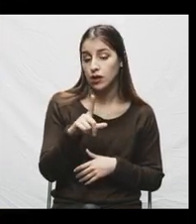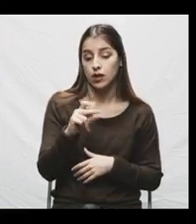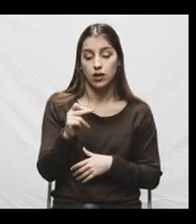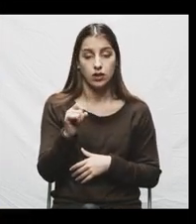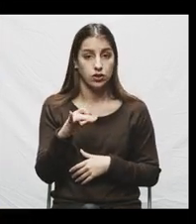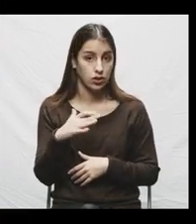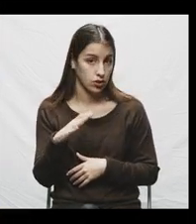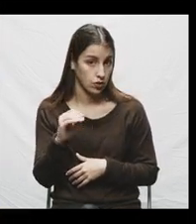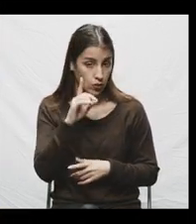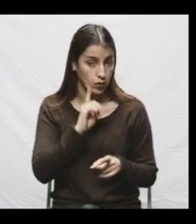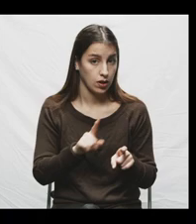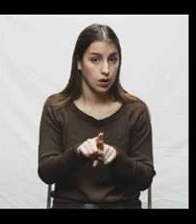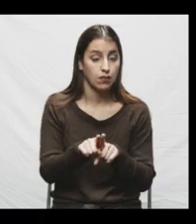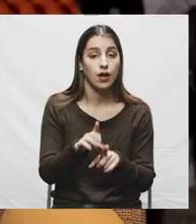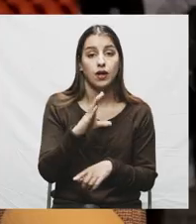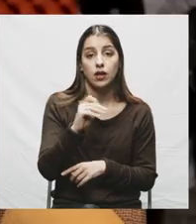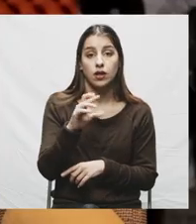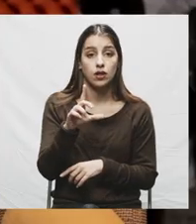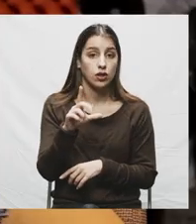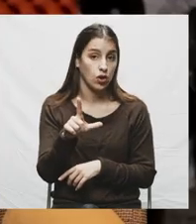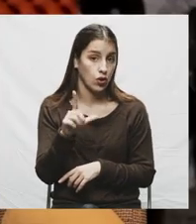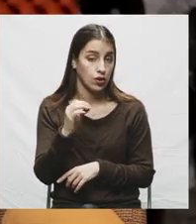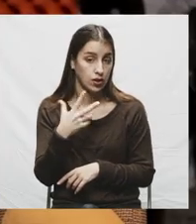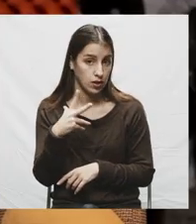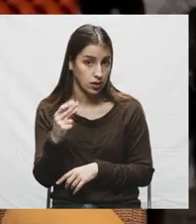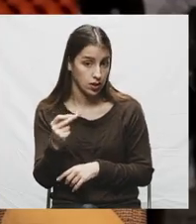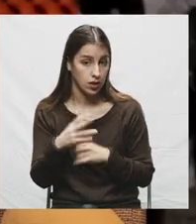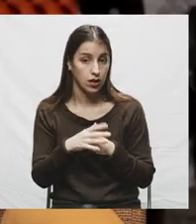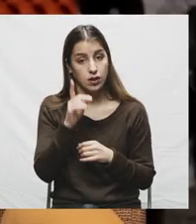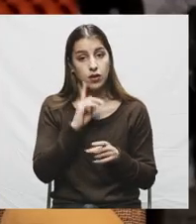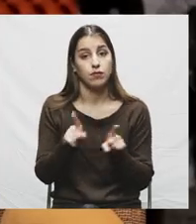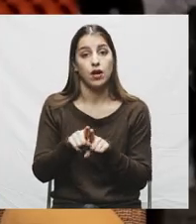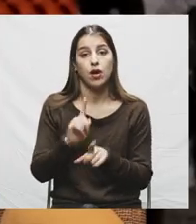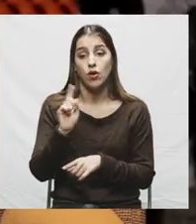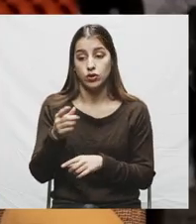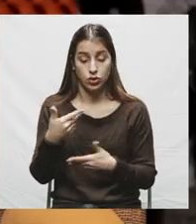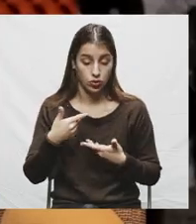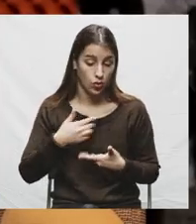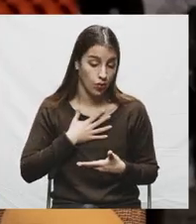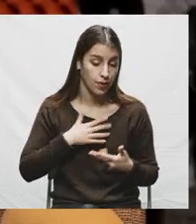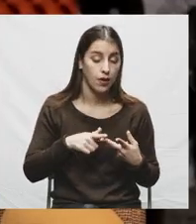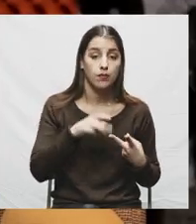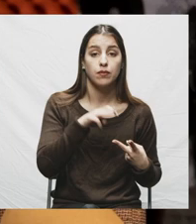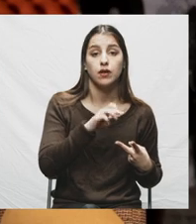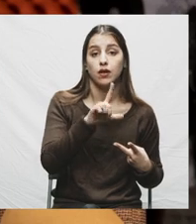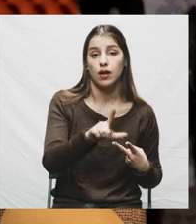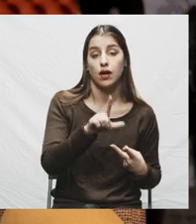Lagido, Carlota’s sister, nowadays she's a singer, at the time… well, helped me. Miguel Pereira,